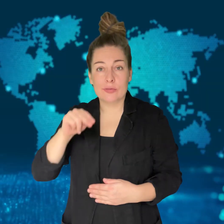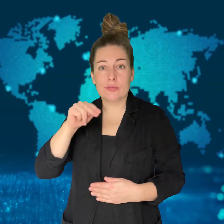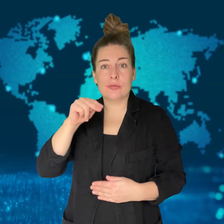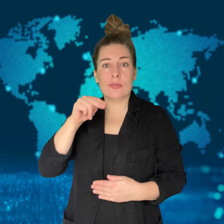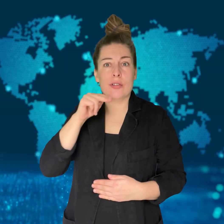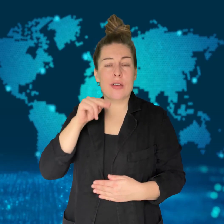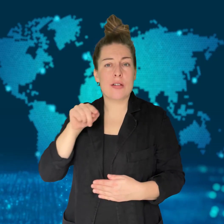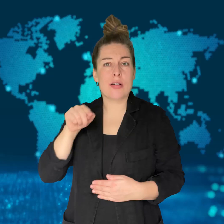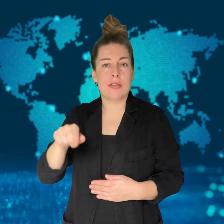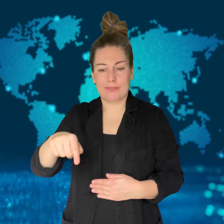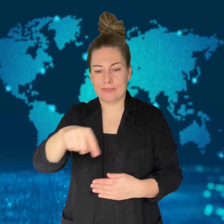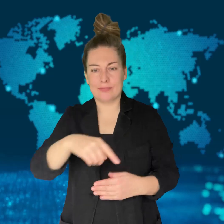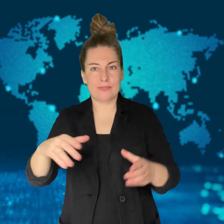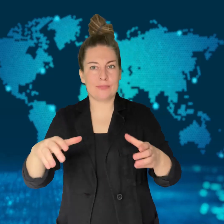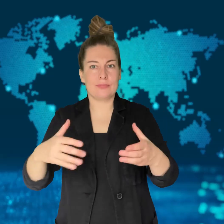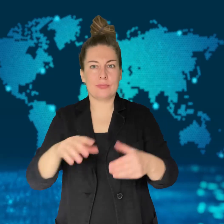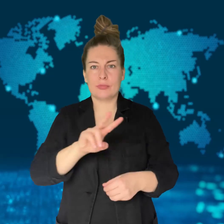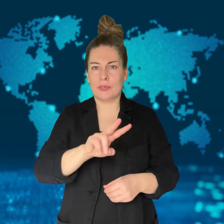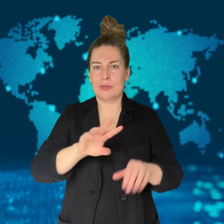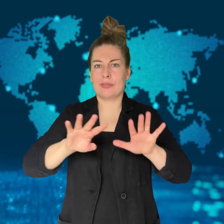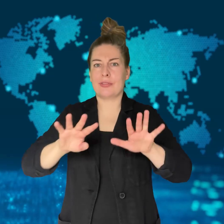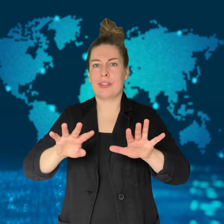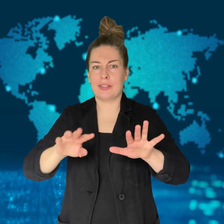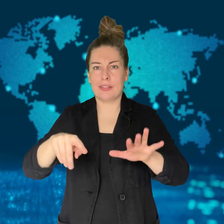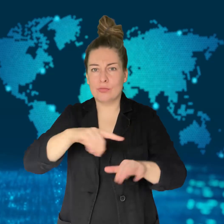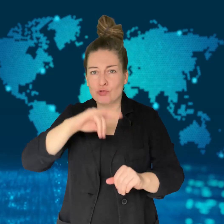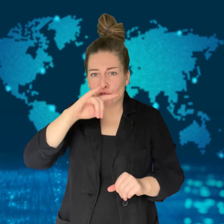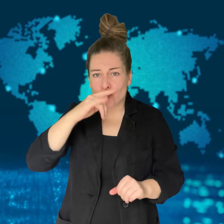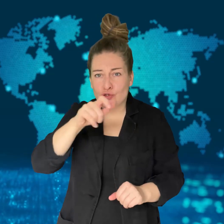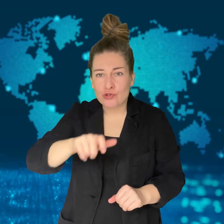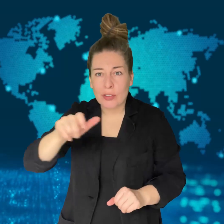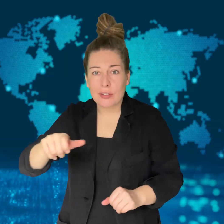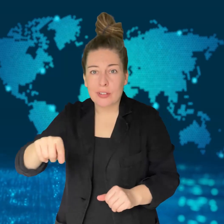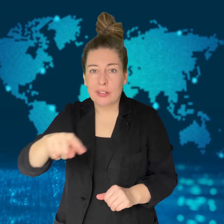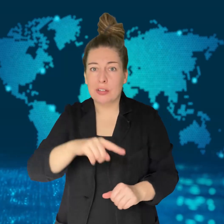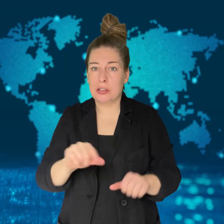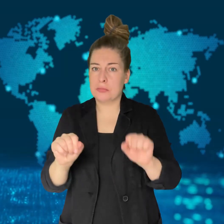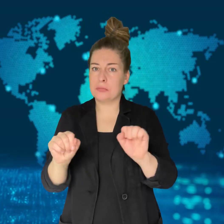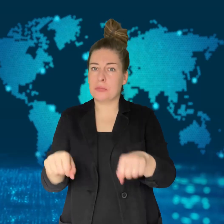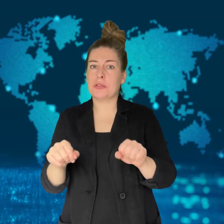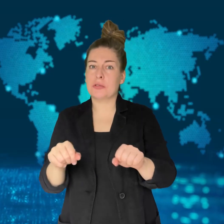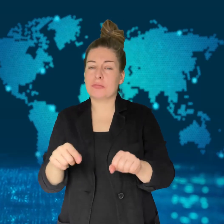[MONIKA]: In Nigeria, 29 children could face the death penalty for